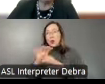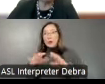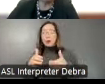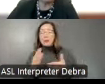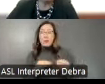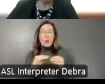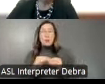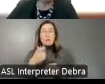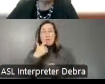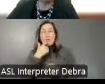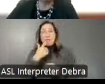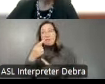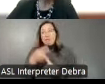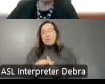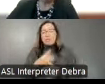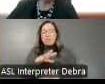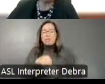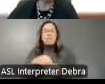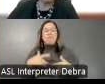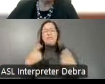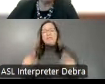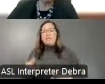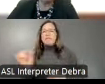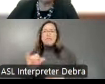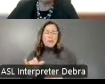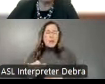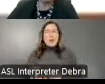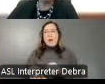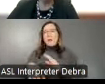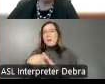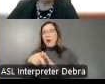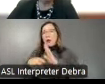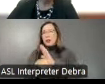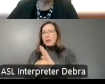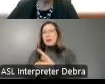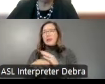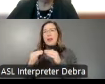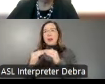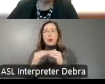we participated in events such as Policy Blank's Equity Summit and the United Nations General